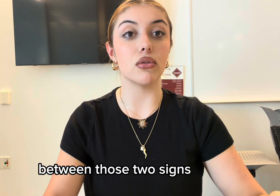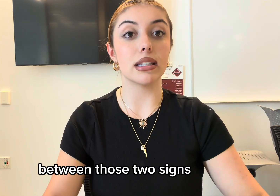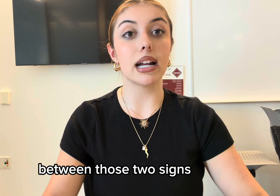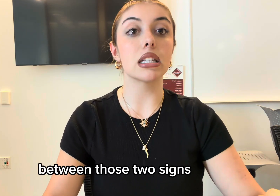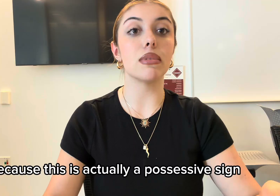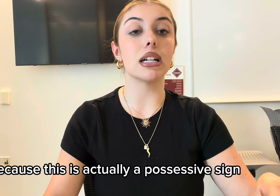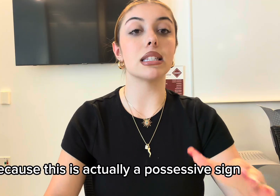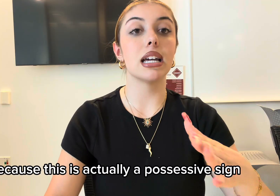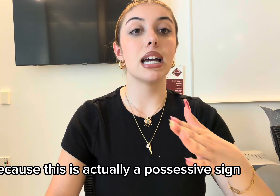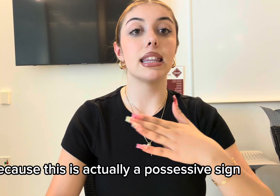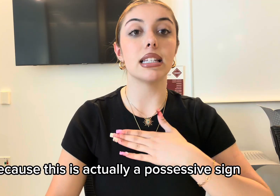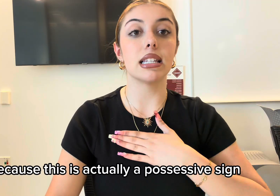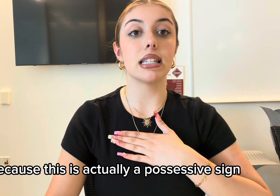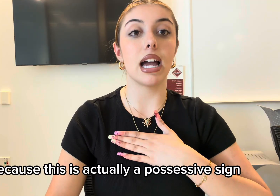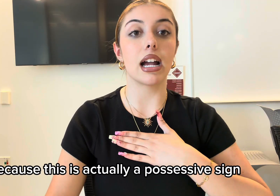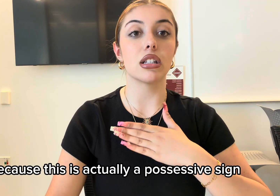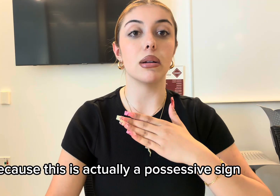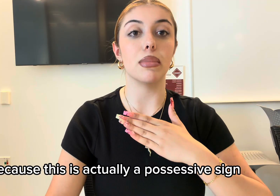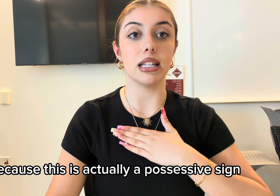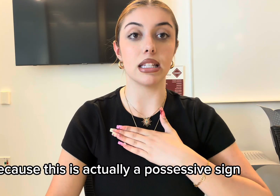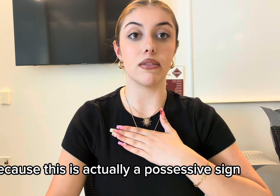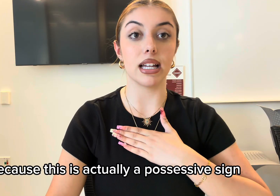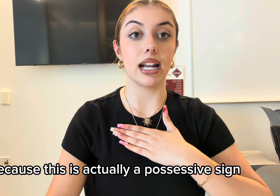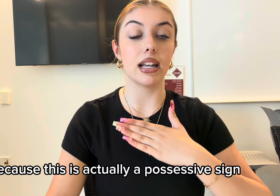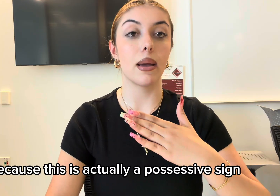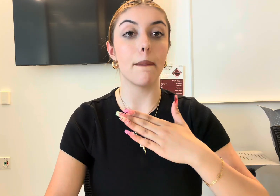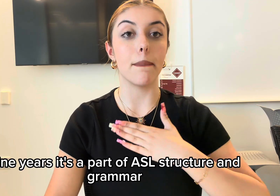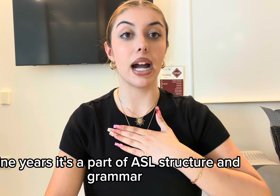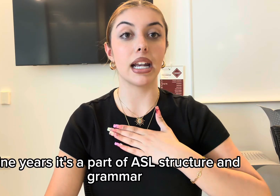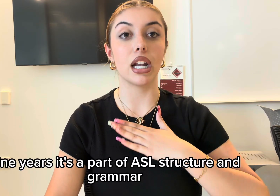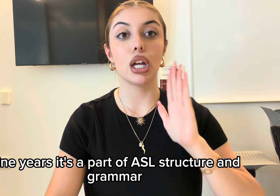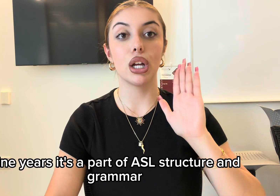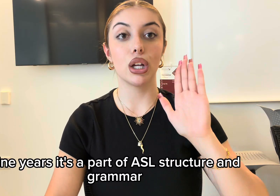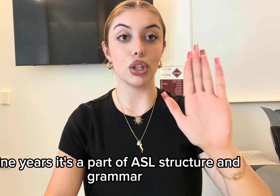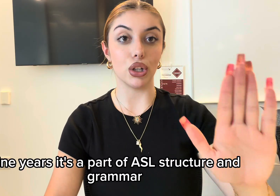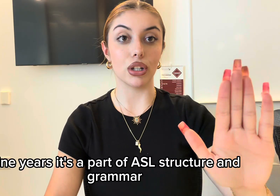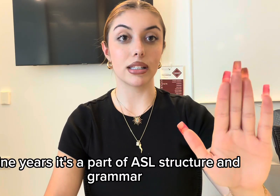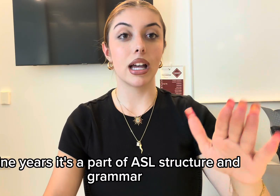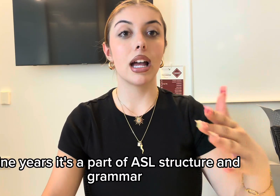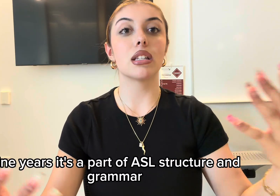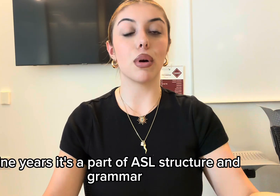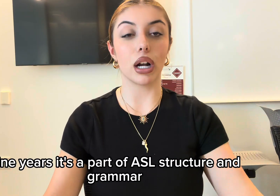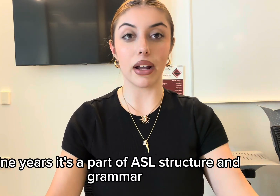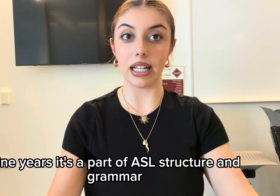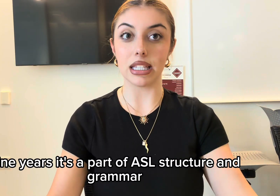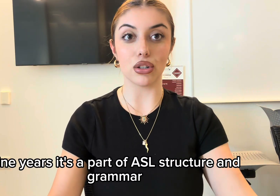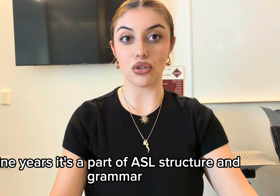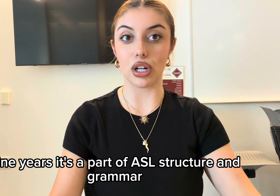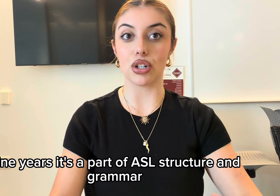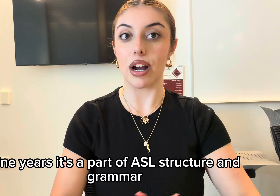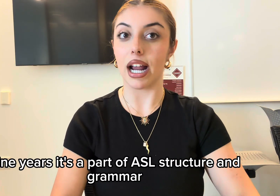two signs because this is actually a possessive sign. Mine, yours. It's a part of ASL structure